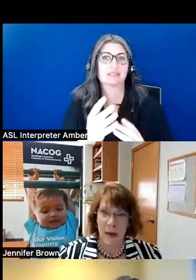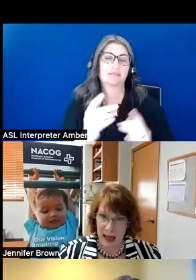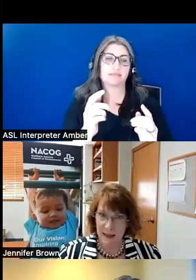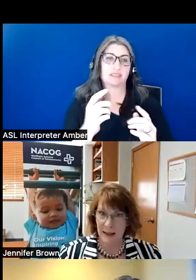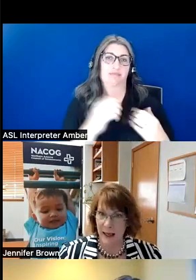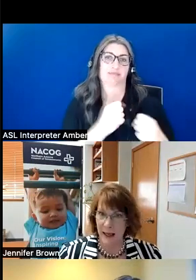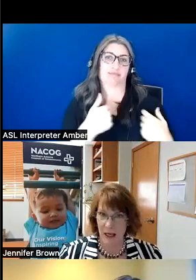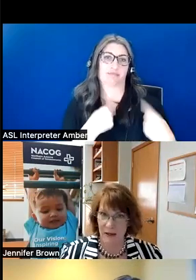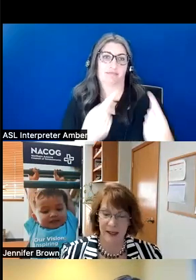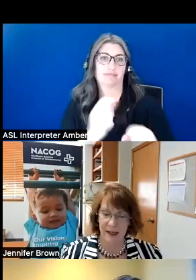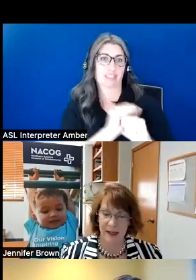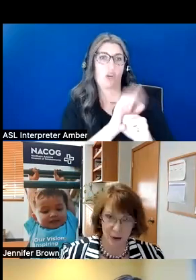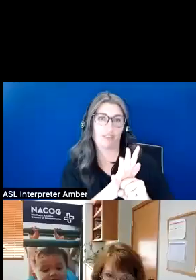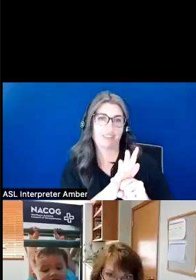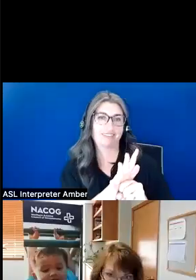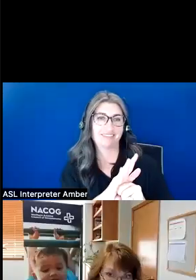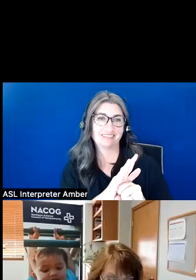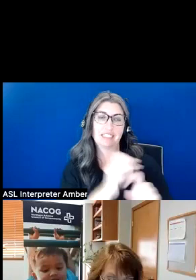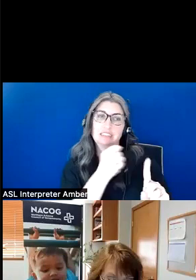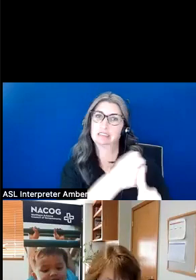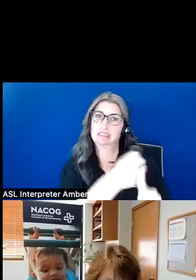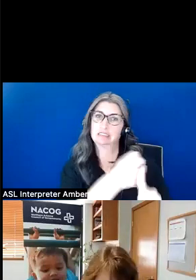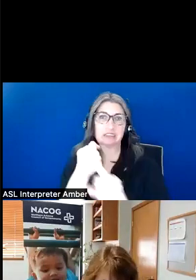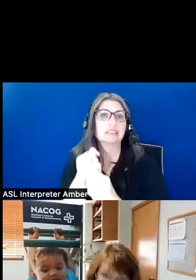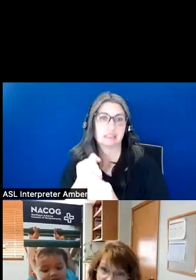It's impacted the education field greatly, drastically.